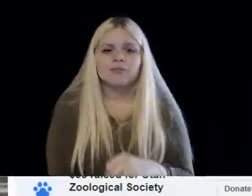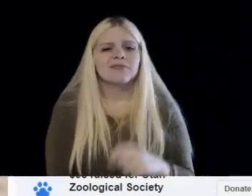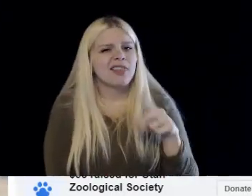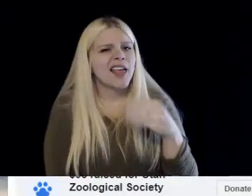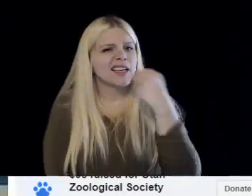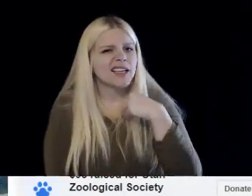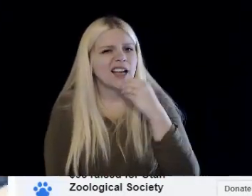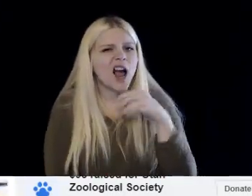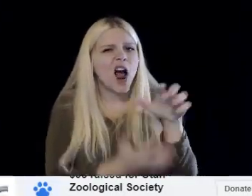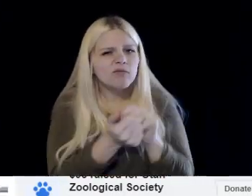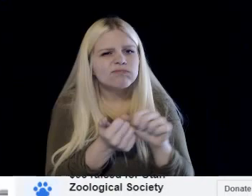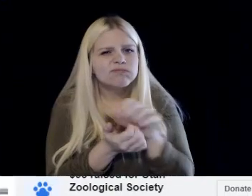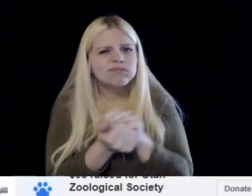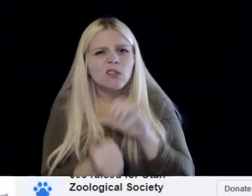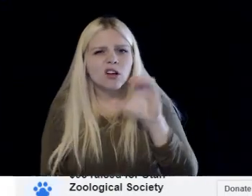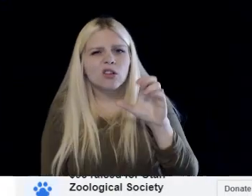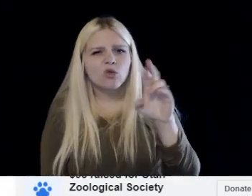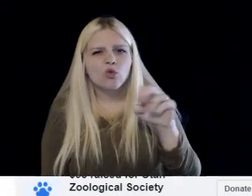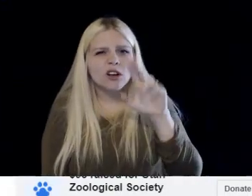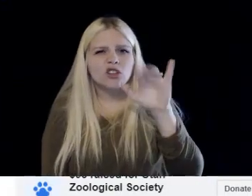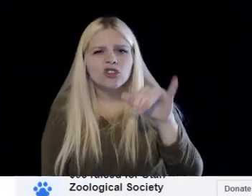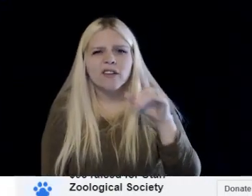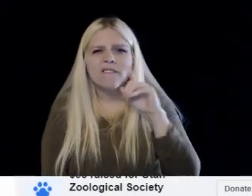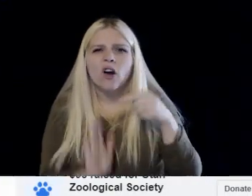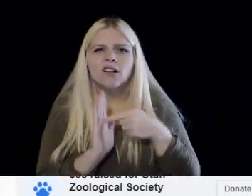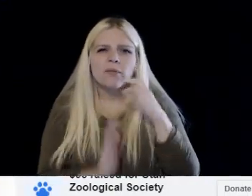eat shrimp, and things that might have like a little more of a shell on it.